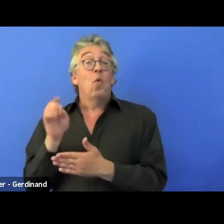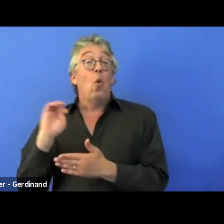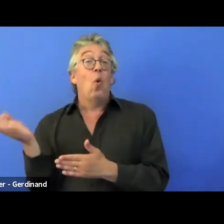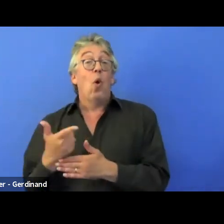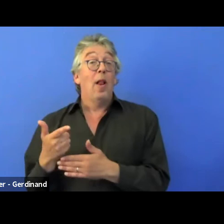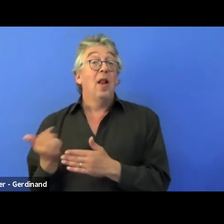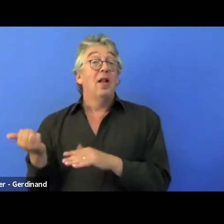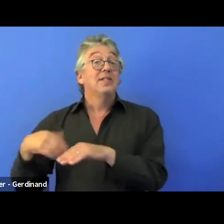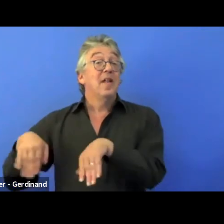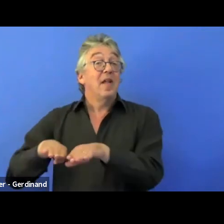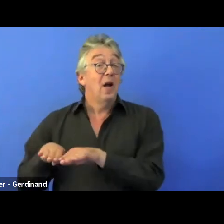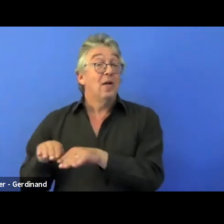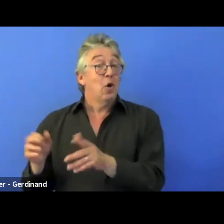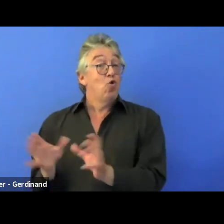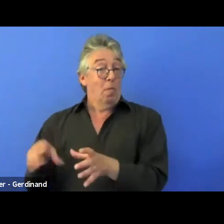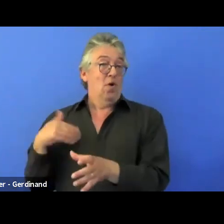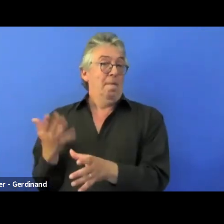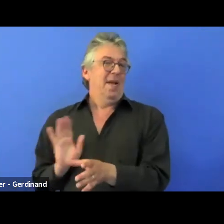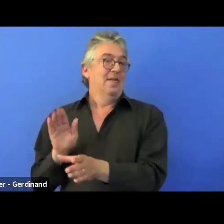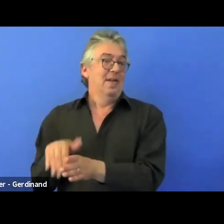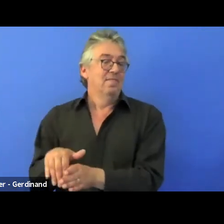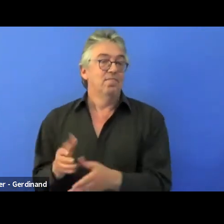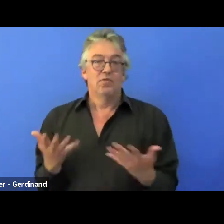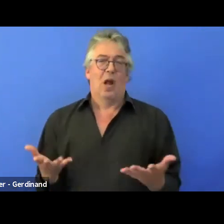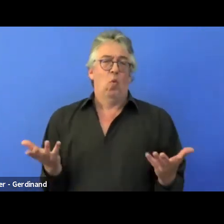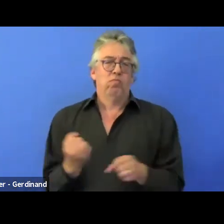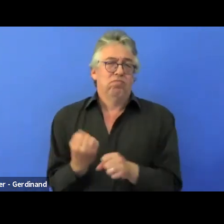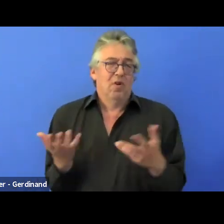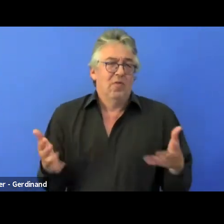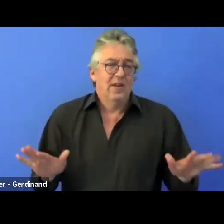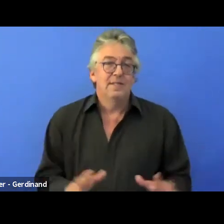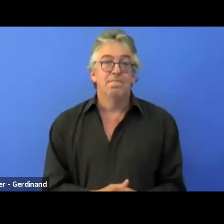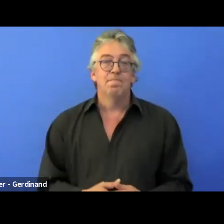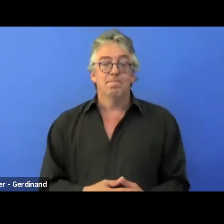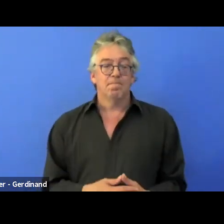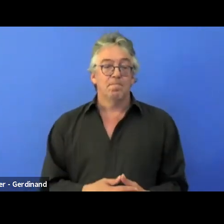And now, one of the most key pieces of information, I believe,